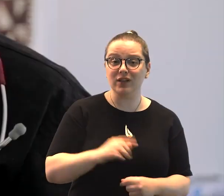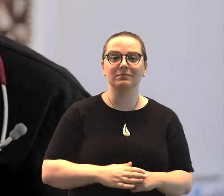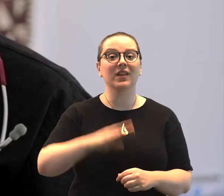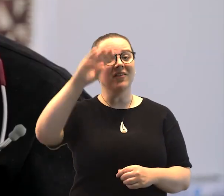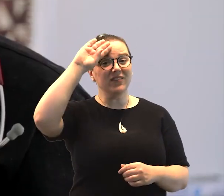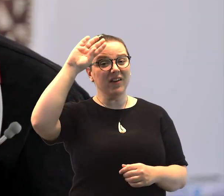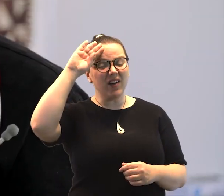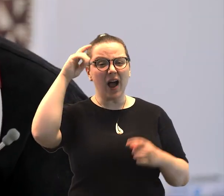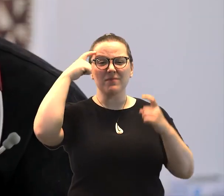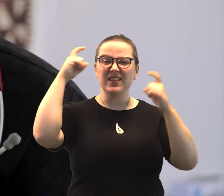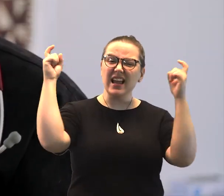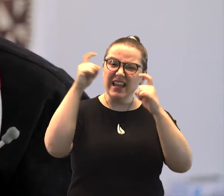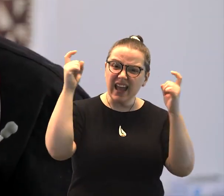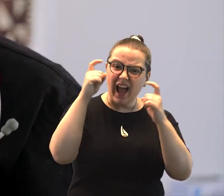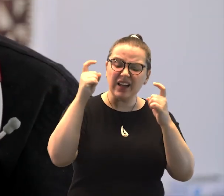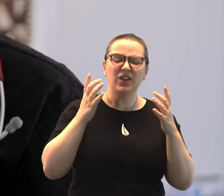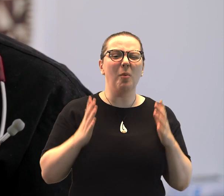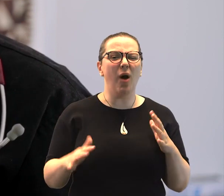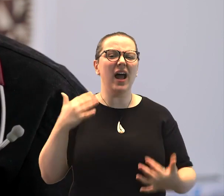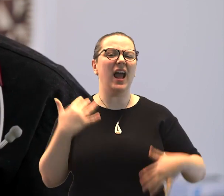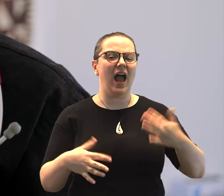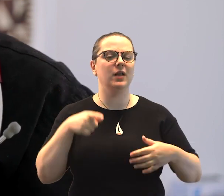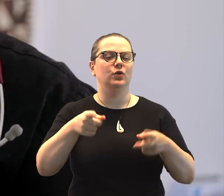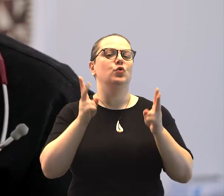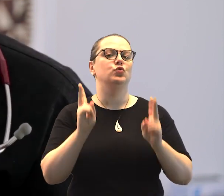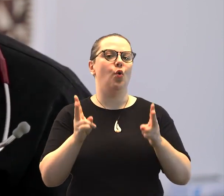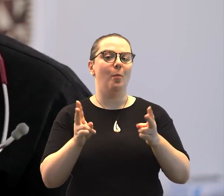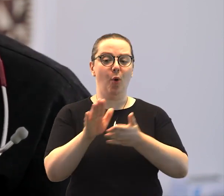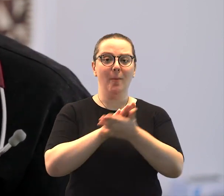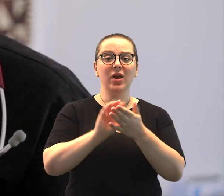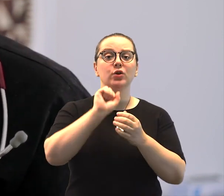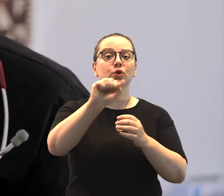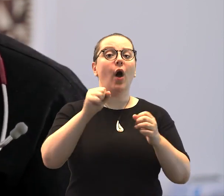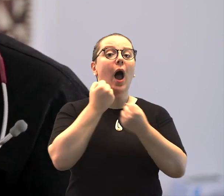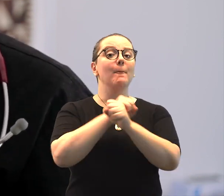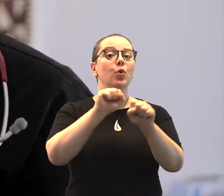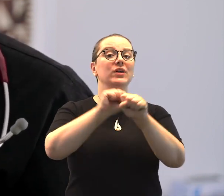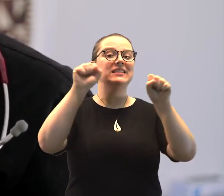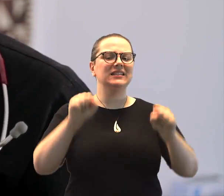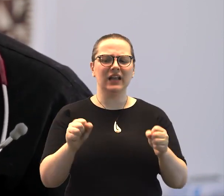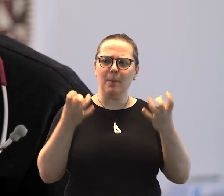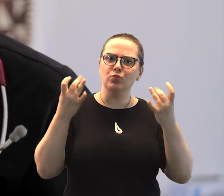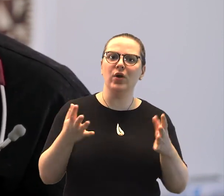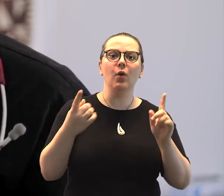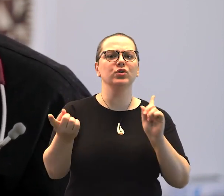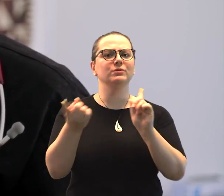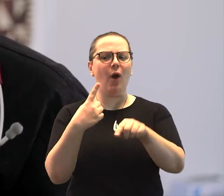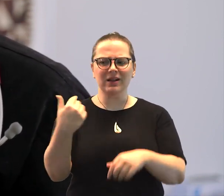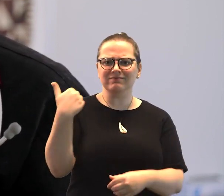You might get a fever, you might get headache, you might get an achy body. That is actually a normal immune response,